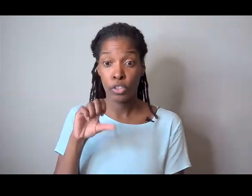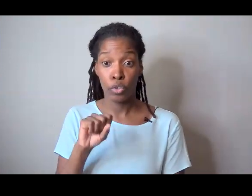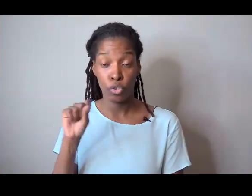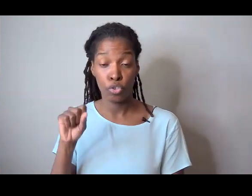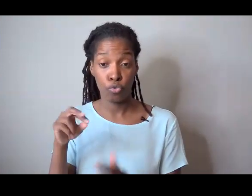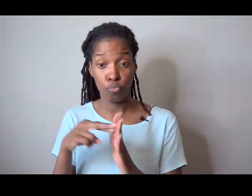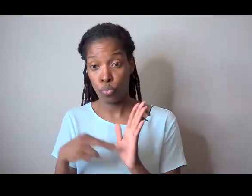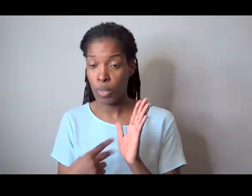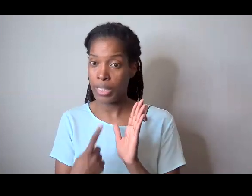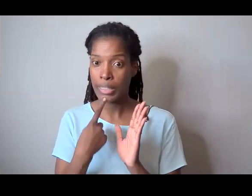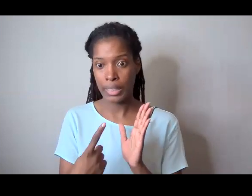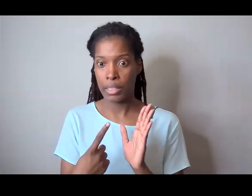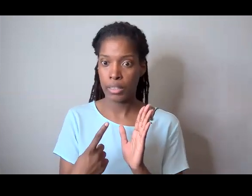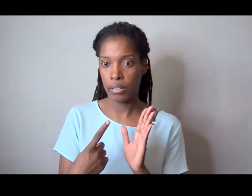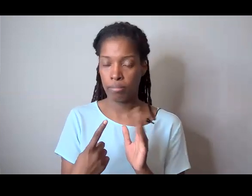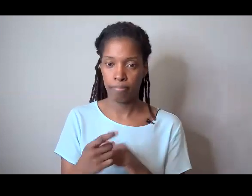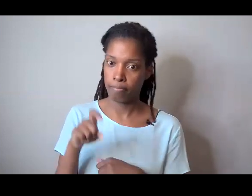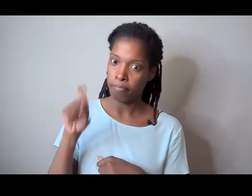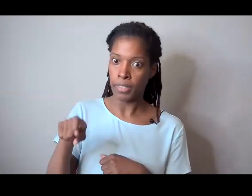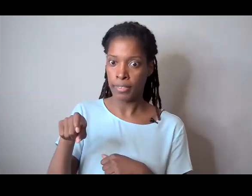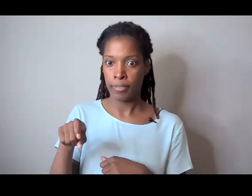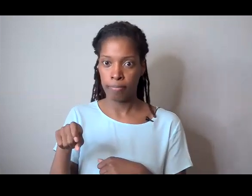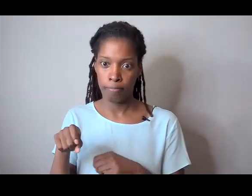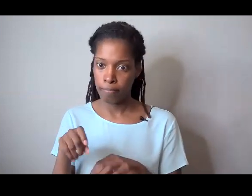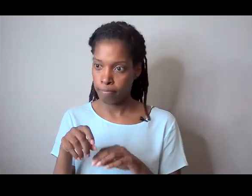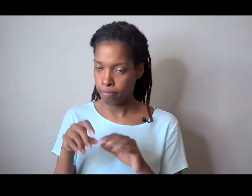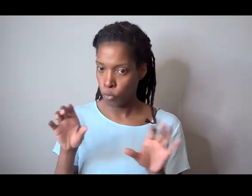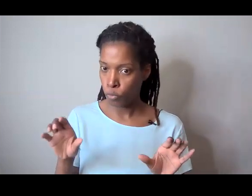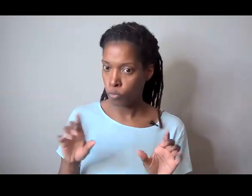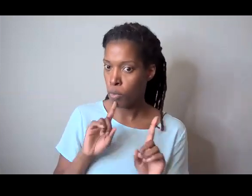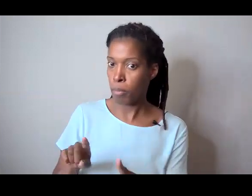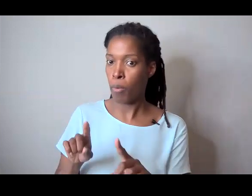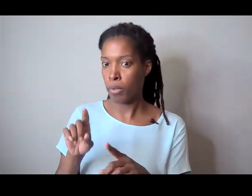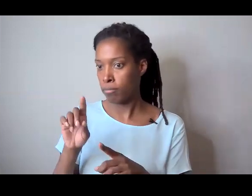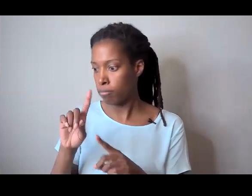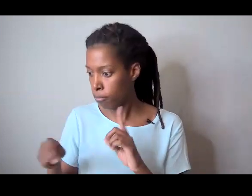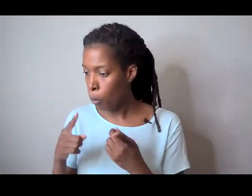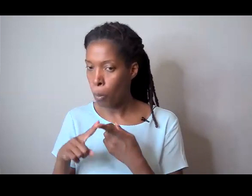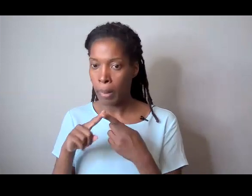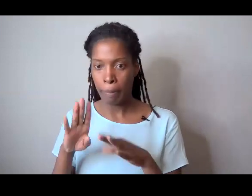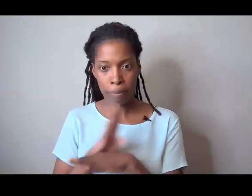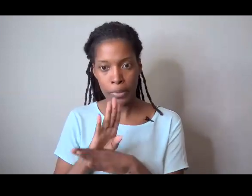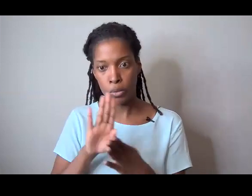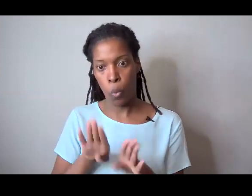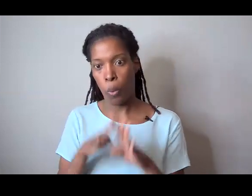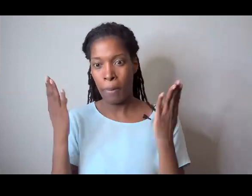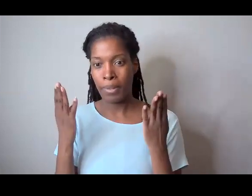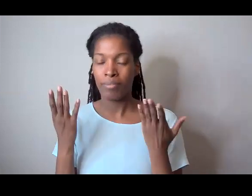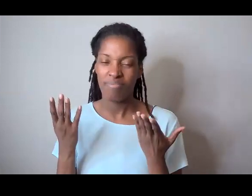that defines when the business opens. Generally for social security purposes,